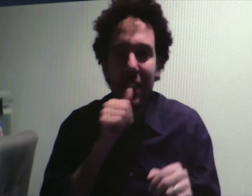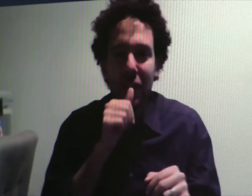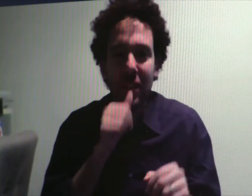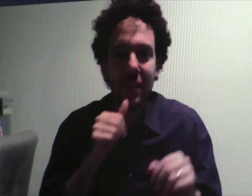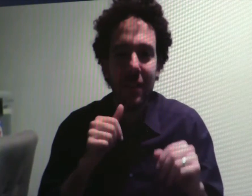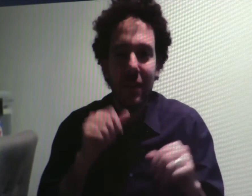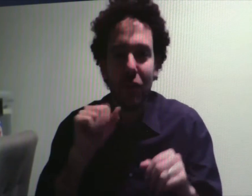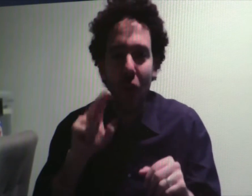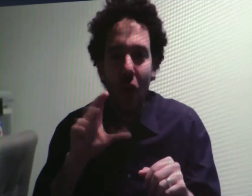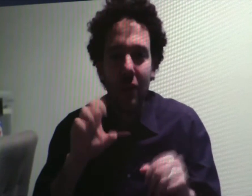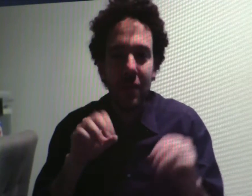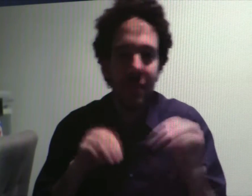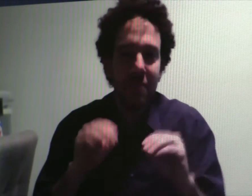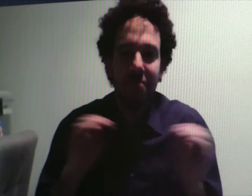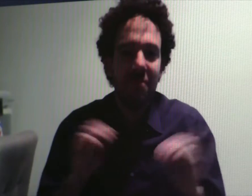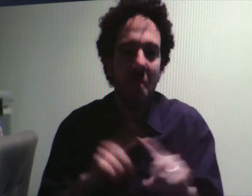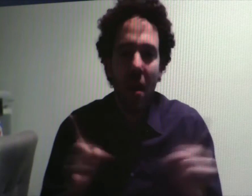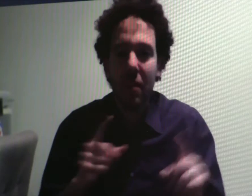We don't have a quote-unquote, "secret sauce".